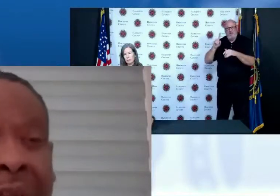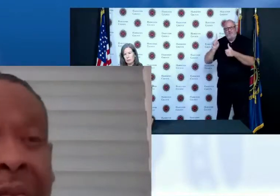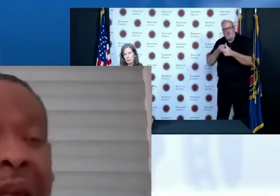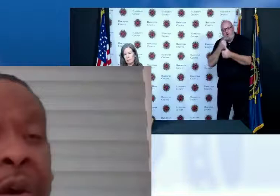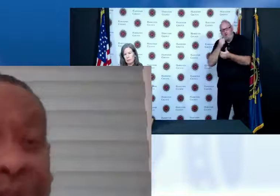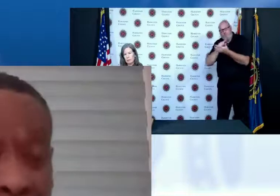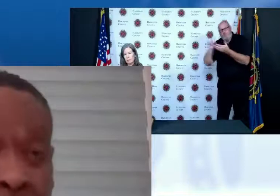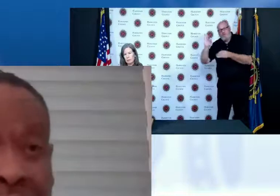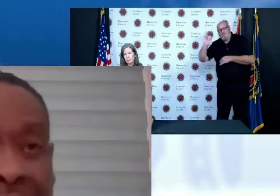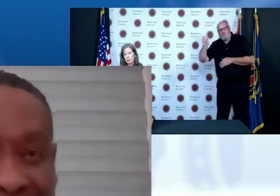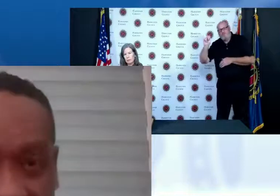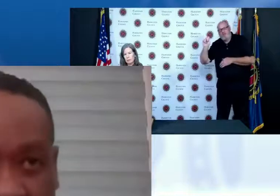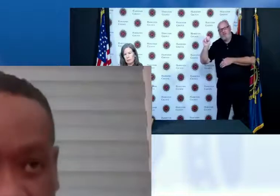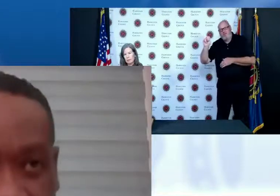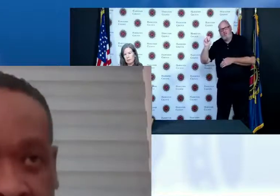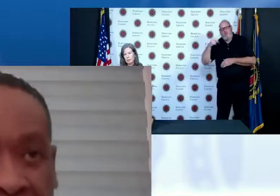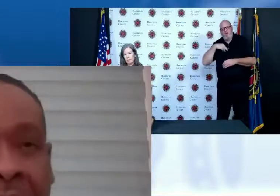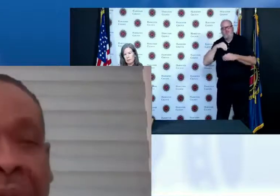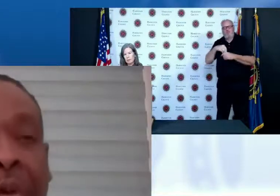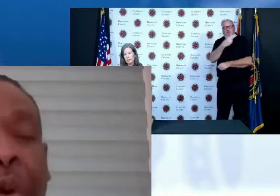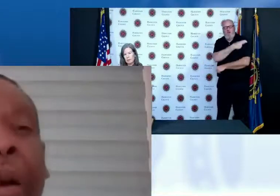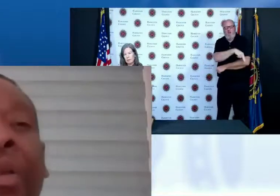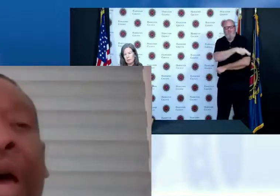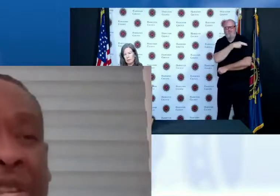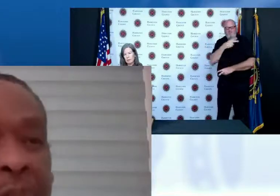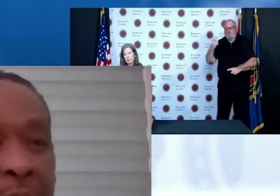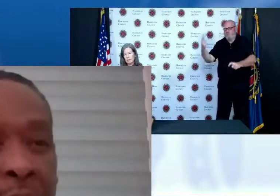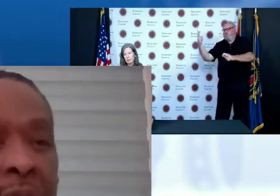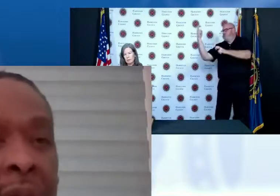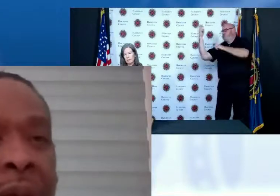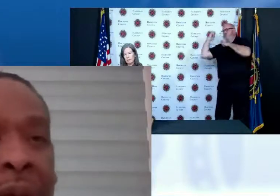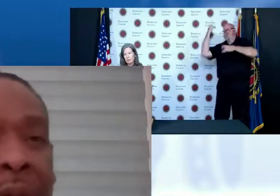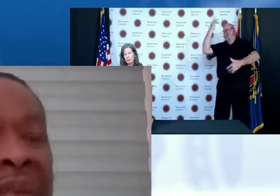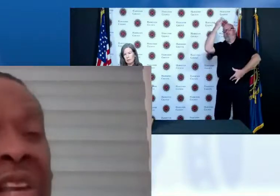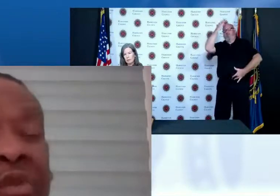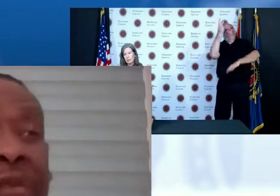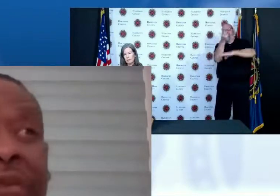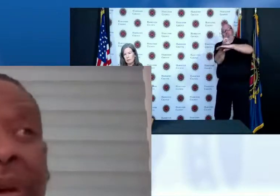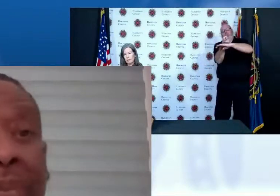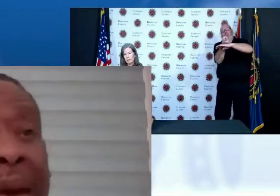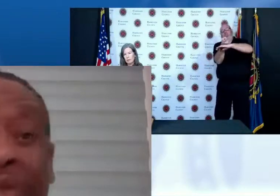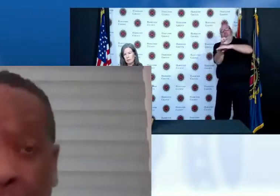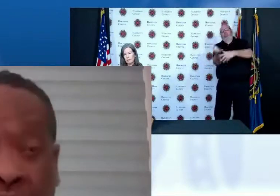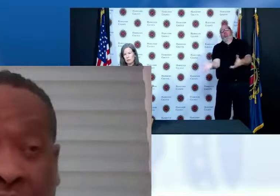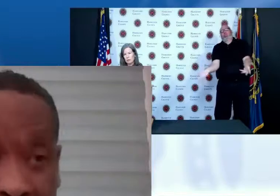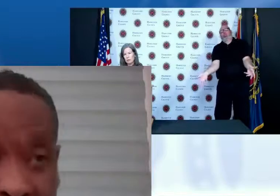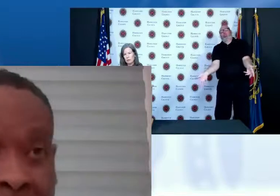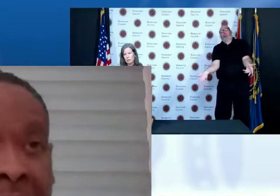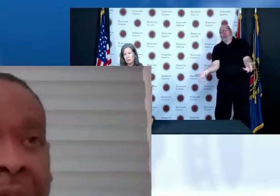in very serious condition and while in the hospital things went from bad to worse for me